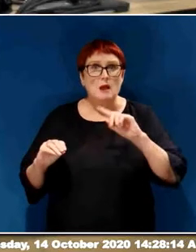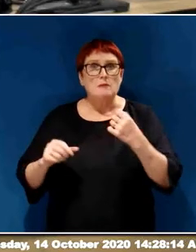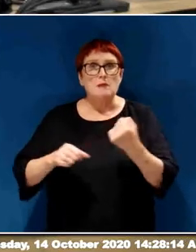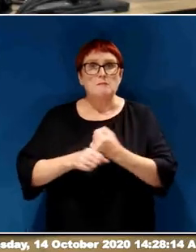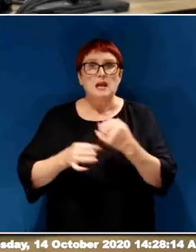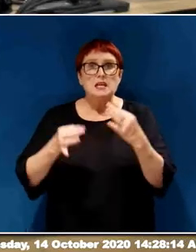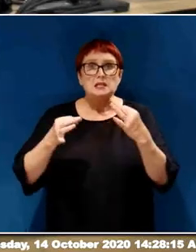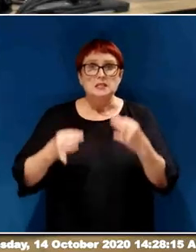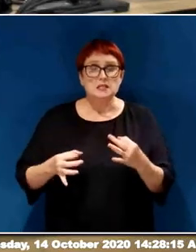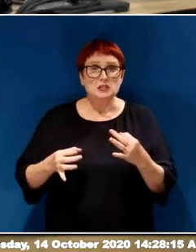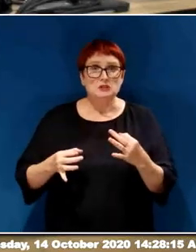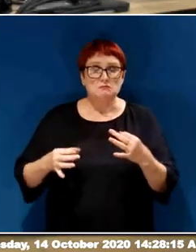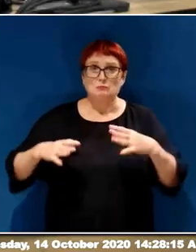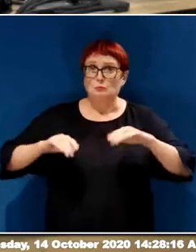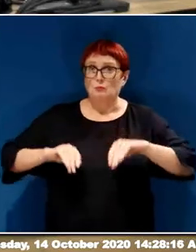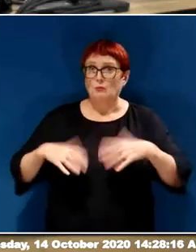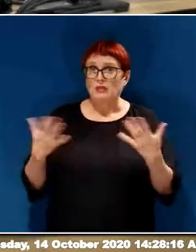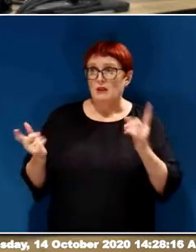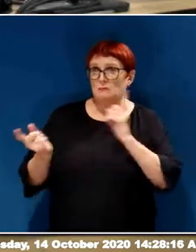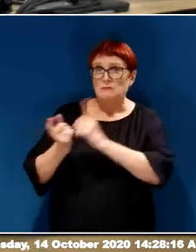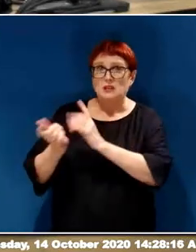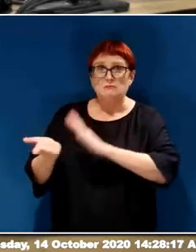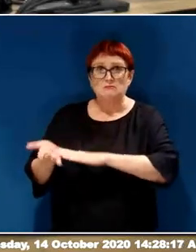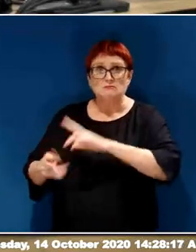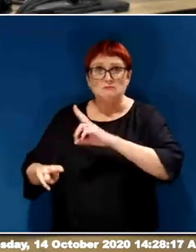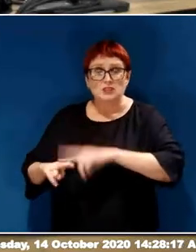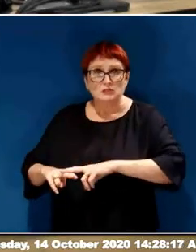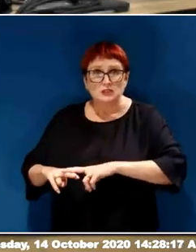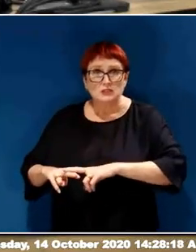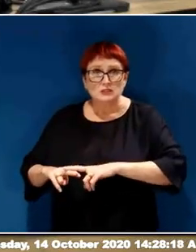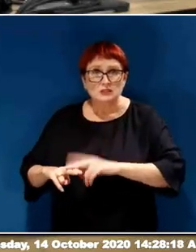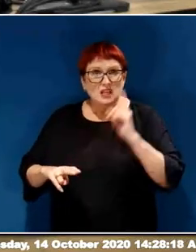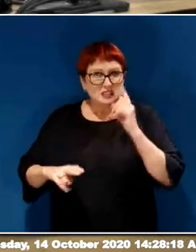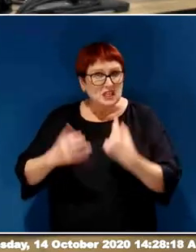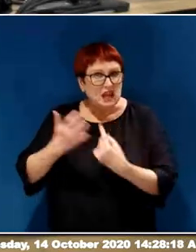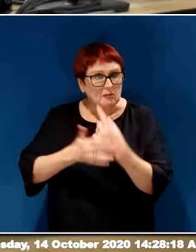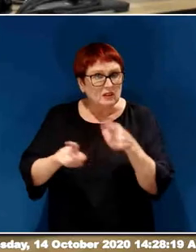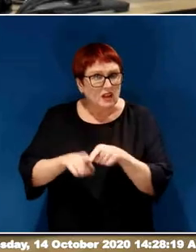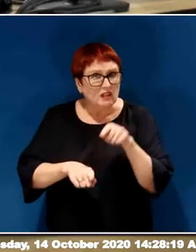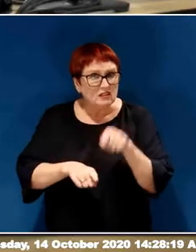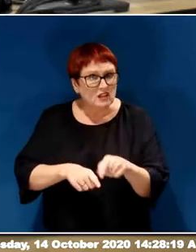Have you seen those types of things emerge in the course of your research and work?